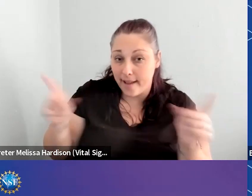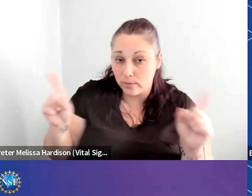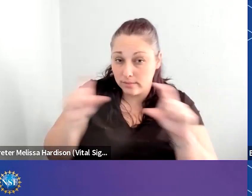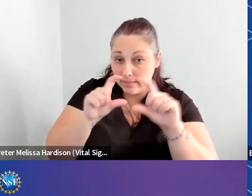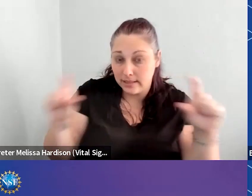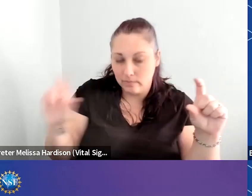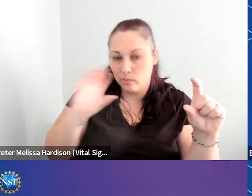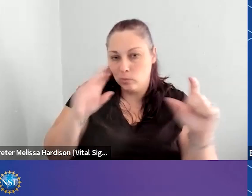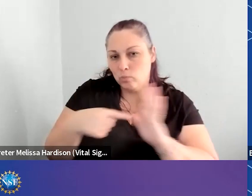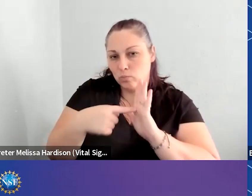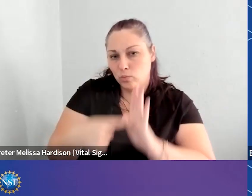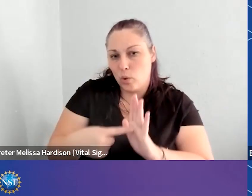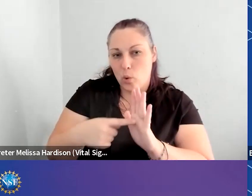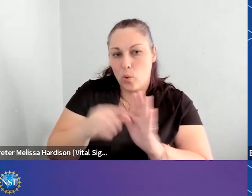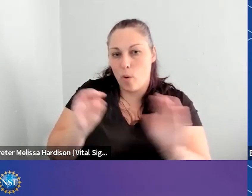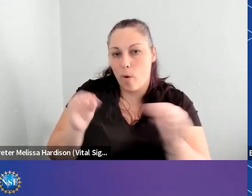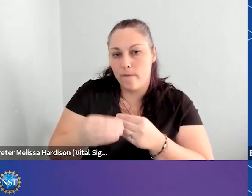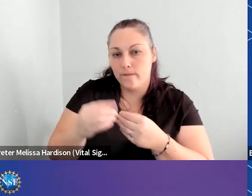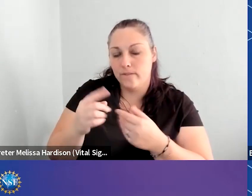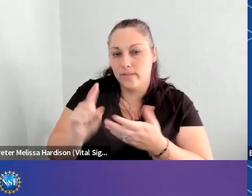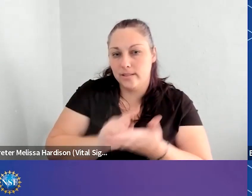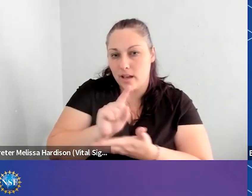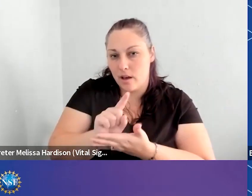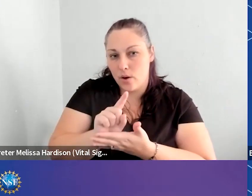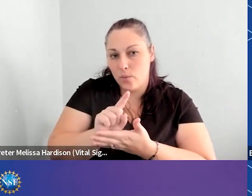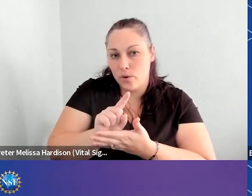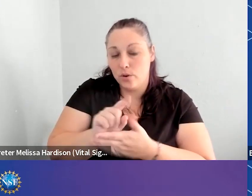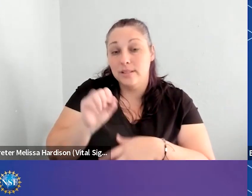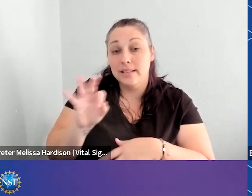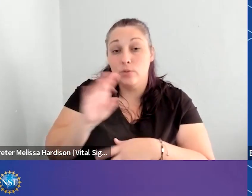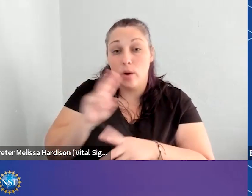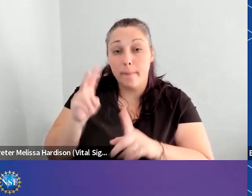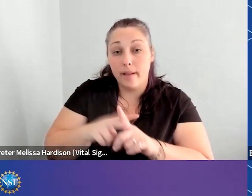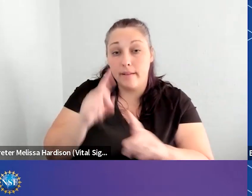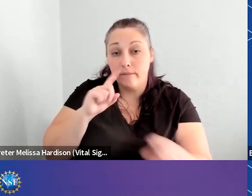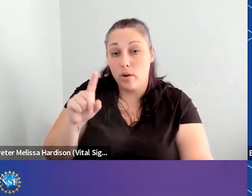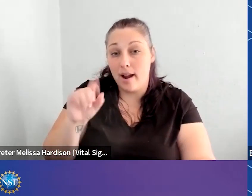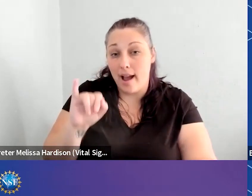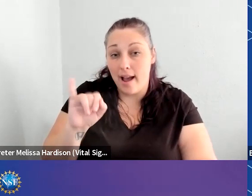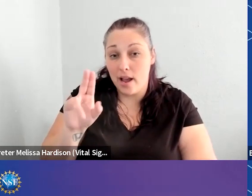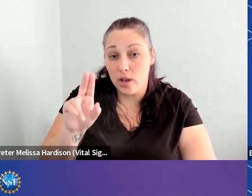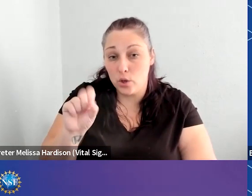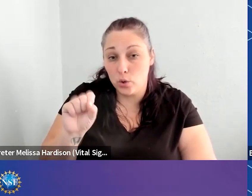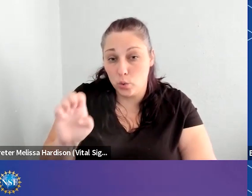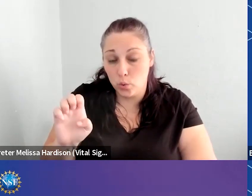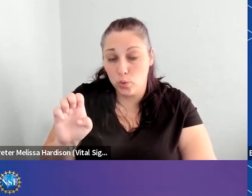If you're applying to the IUSE HSI program, they have a resource hub